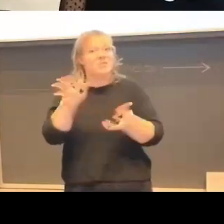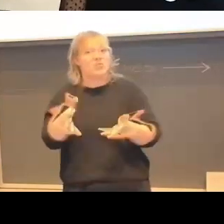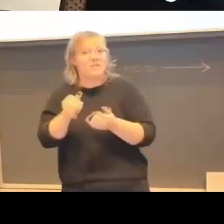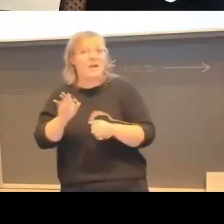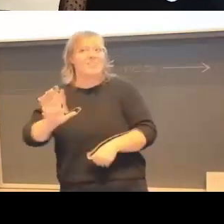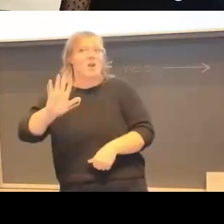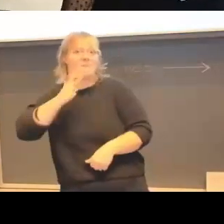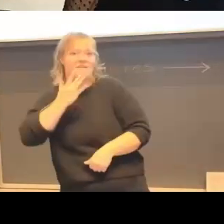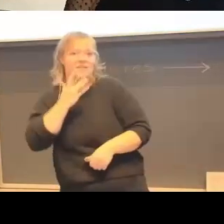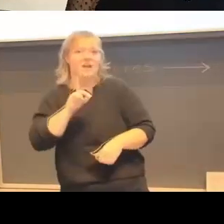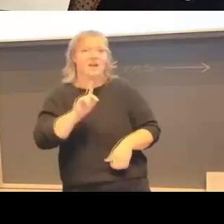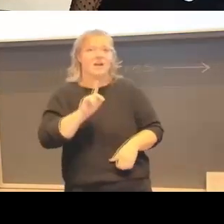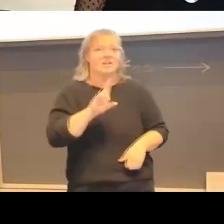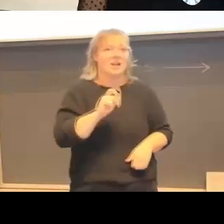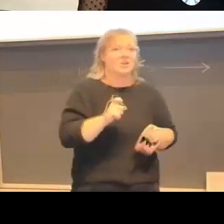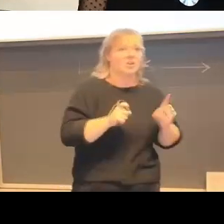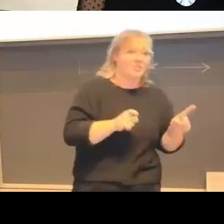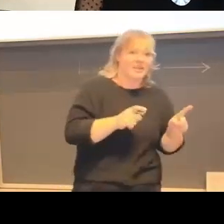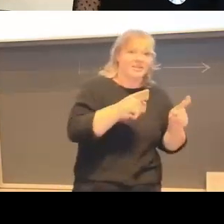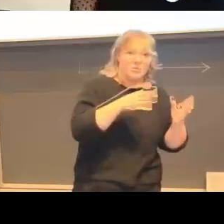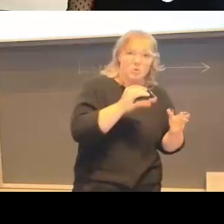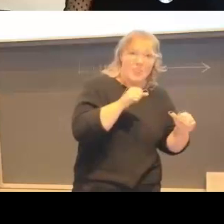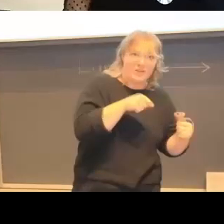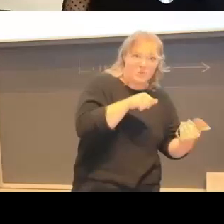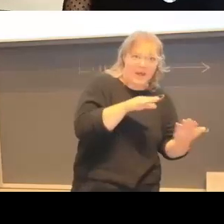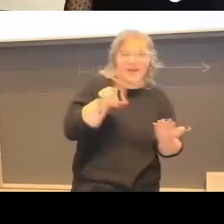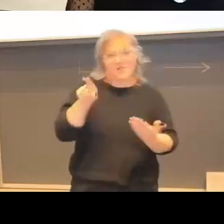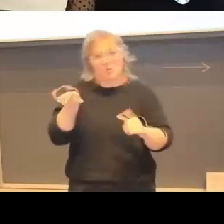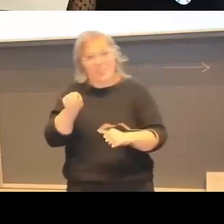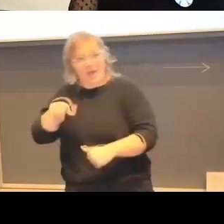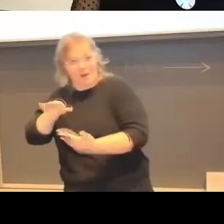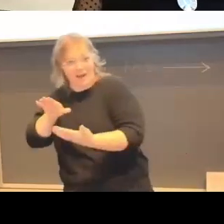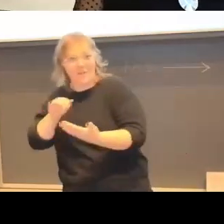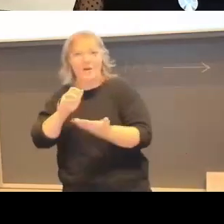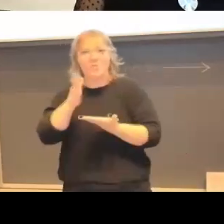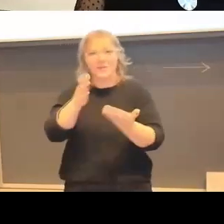would do it this way Dr y would do it that way but recommendations were by style and not by learner